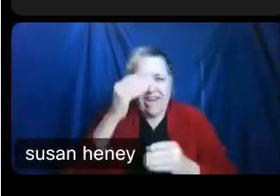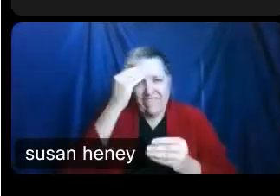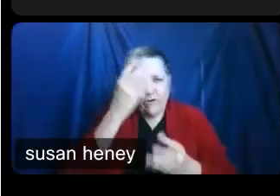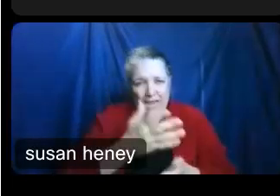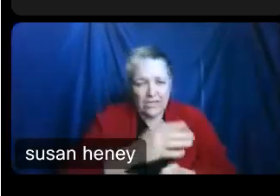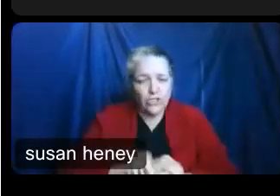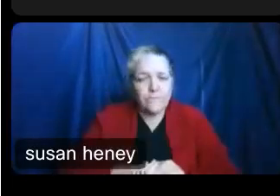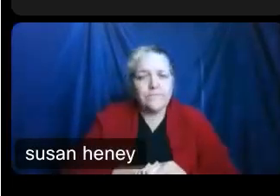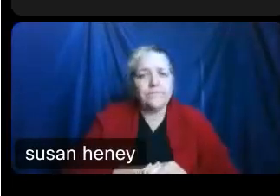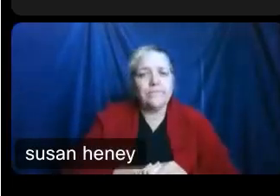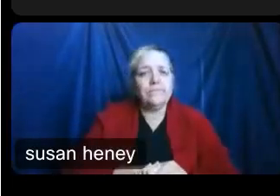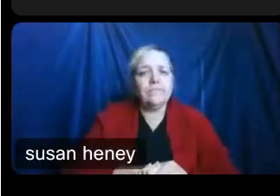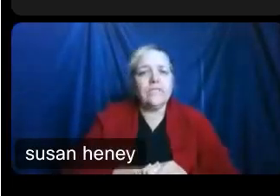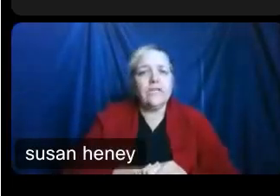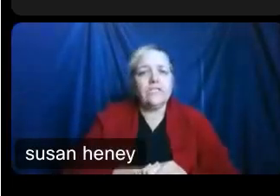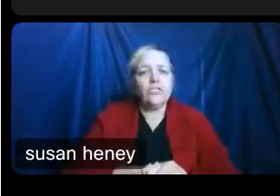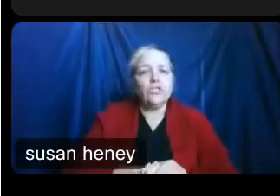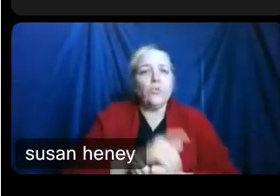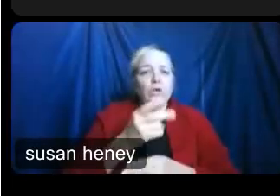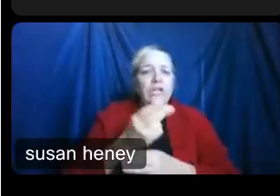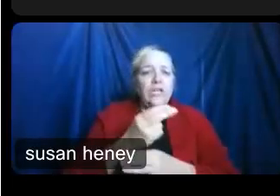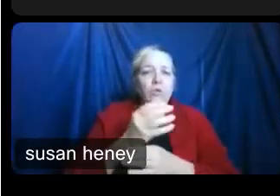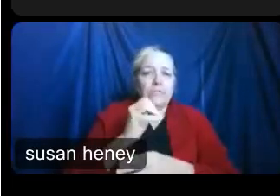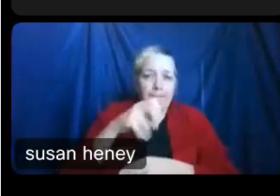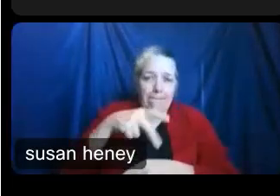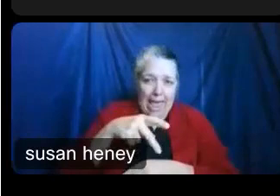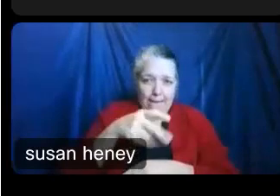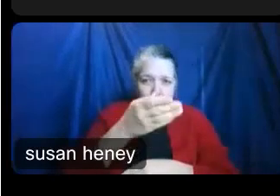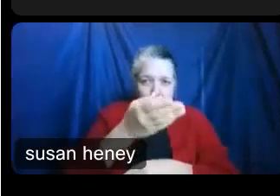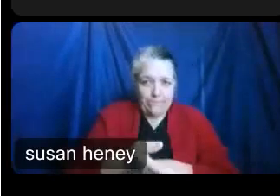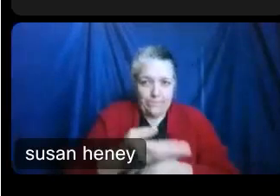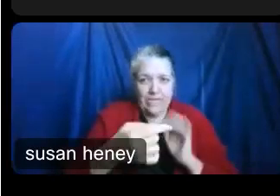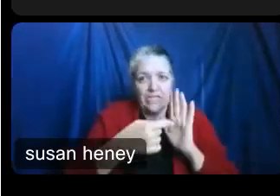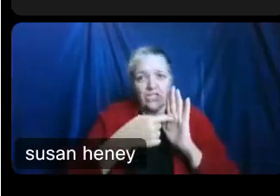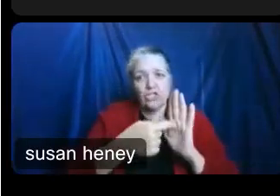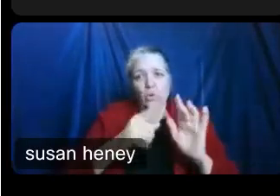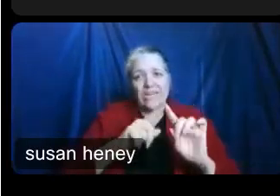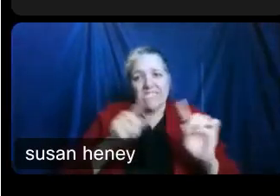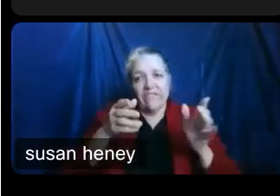use our mapping capabilities to show you just a little bit of a different way to use the